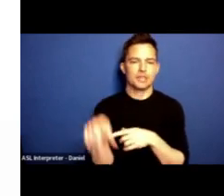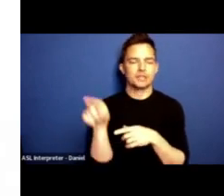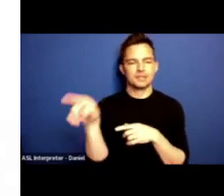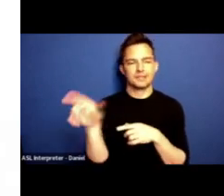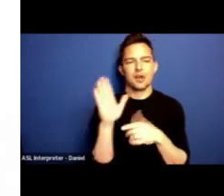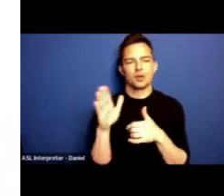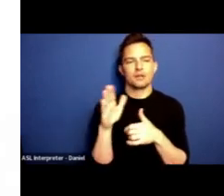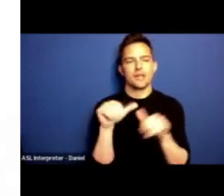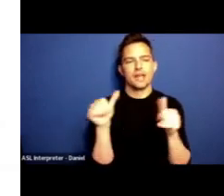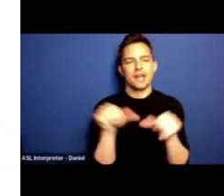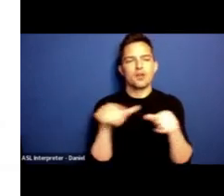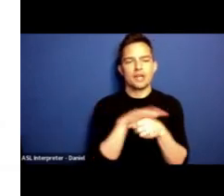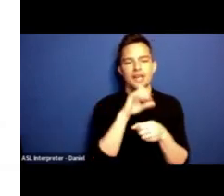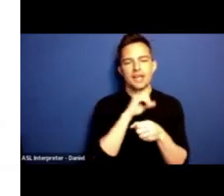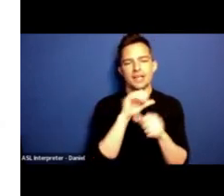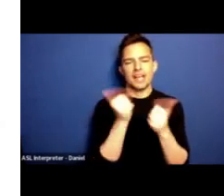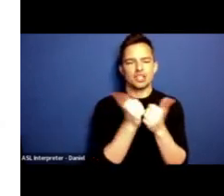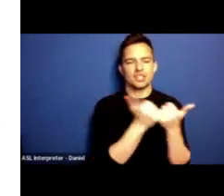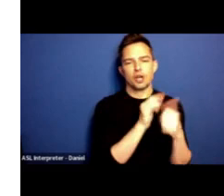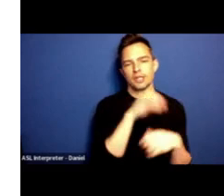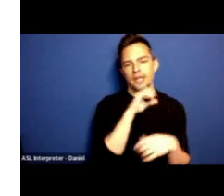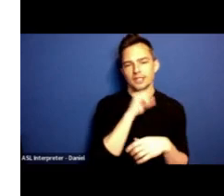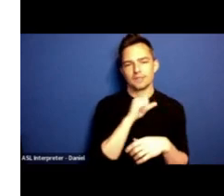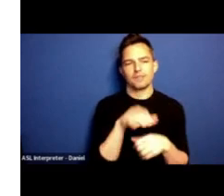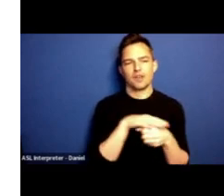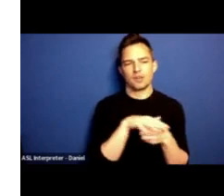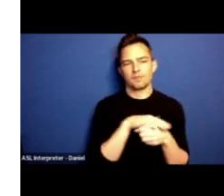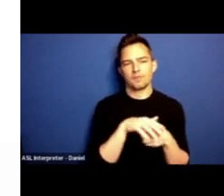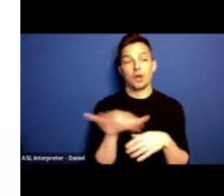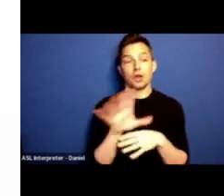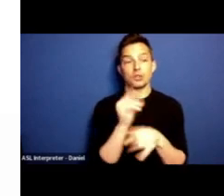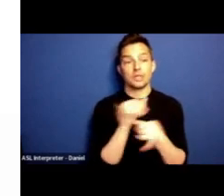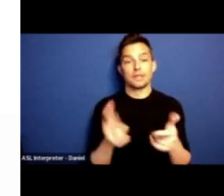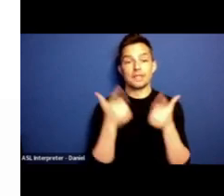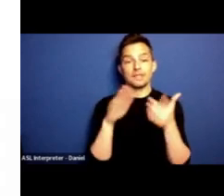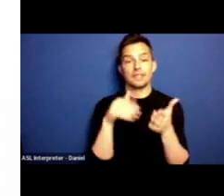Agencies on Aging, but also our Independent Living Centers. And